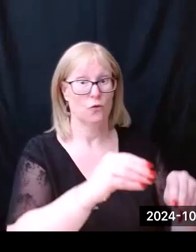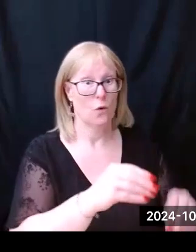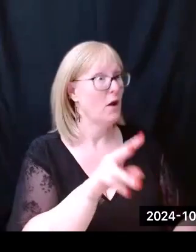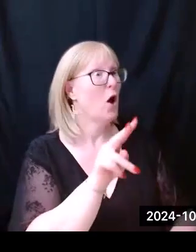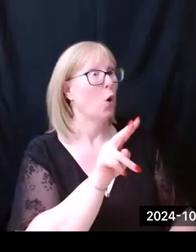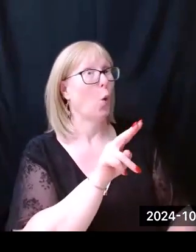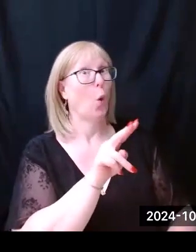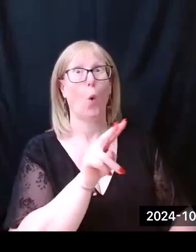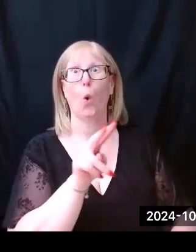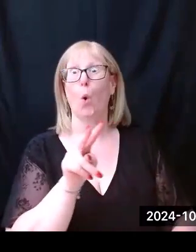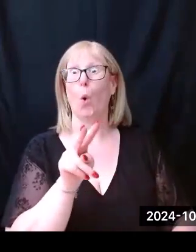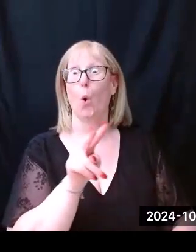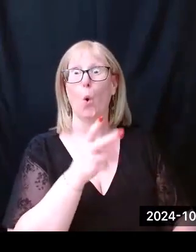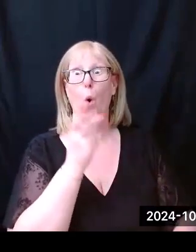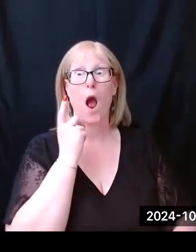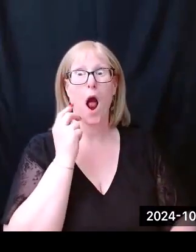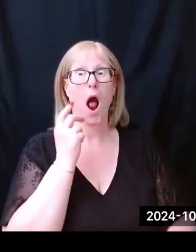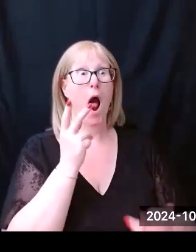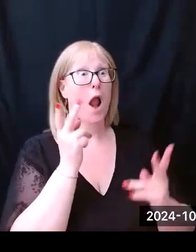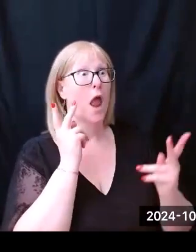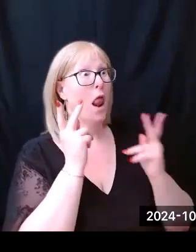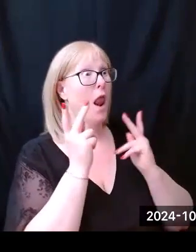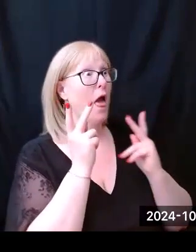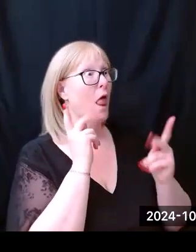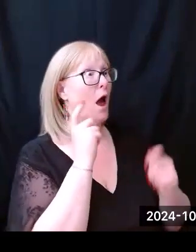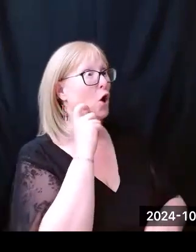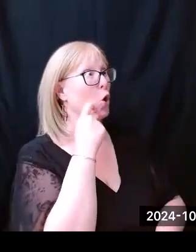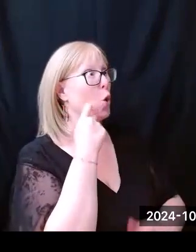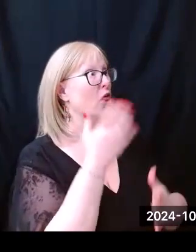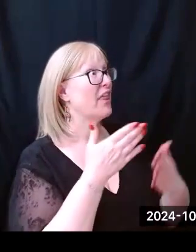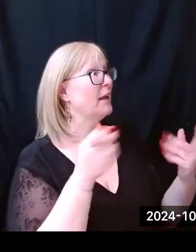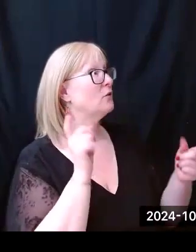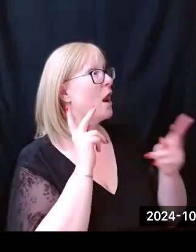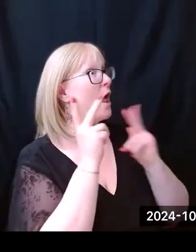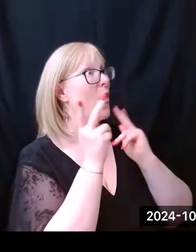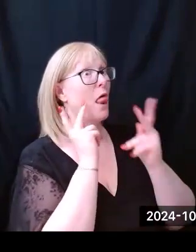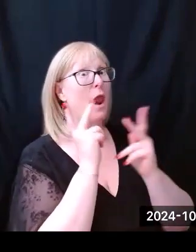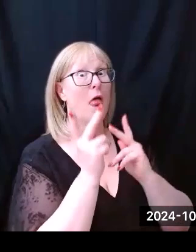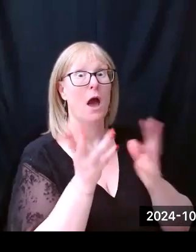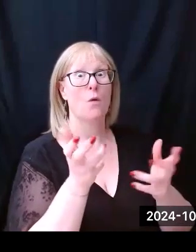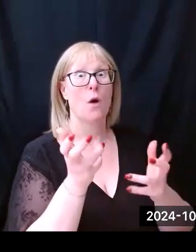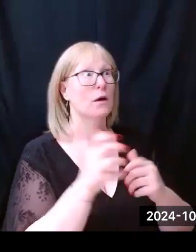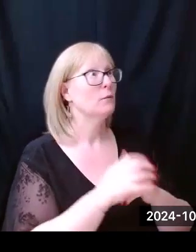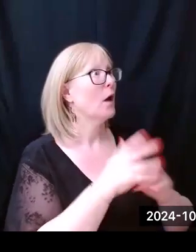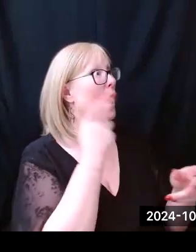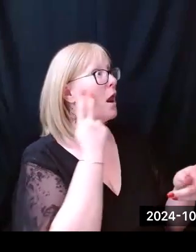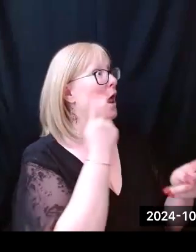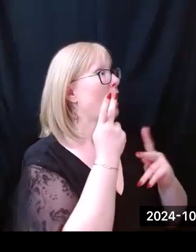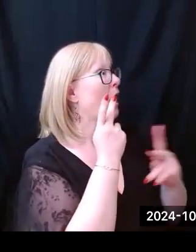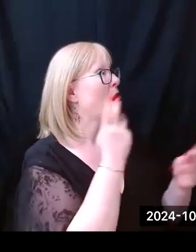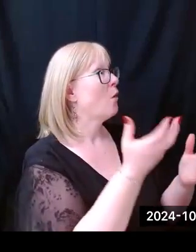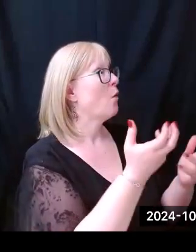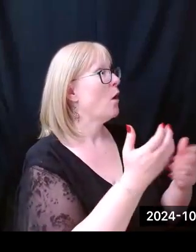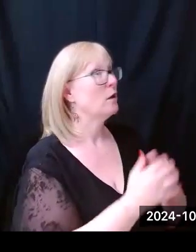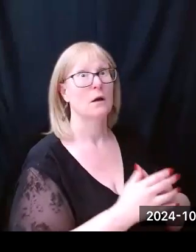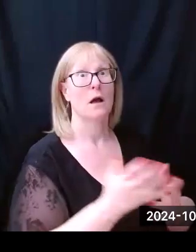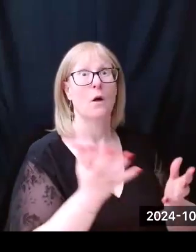look at all of these cool shiny things that are like, I want you to want me. And they're like, yeah, yeah, I do want you. You're cool